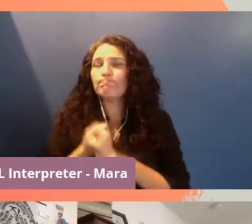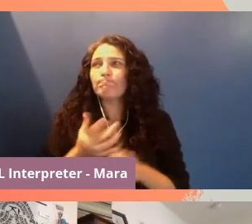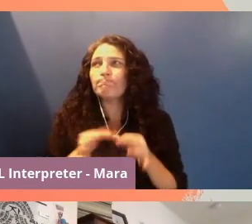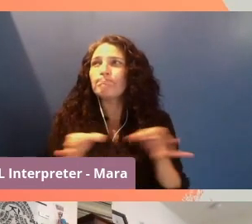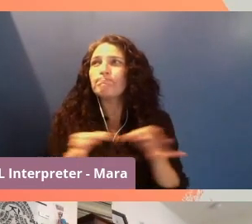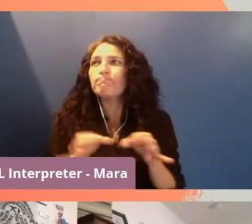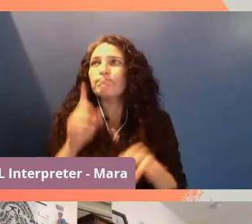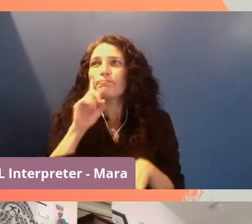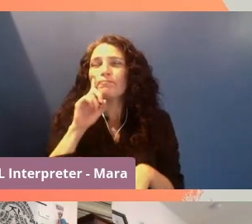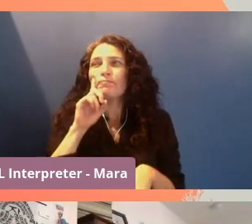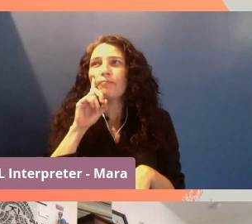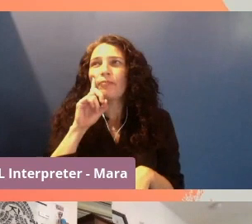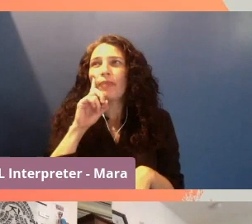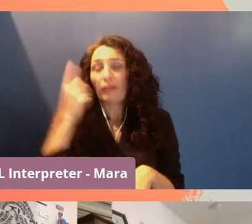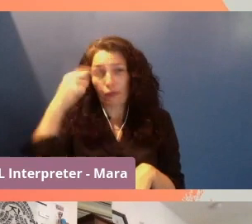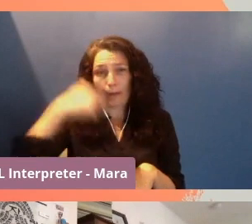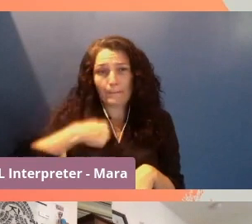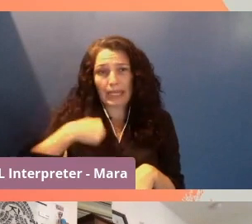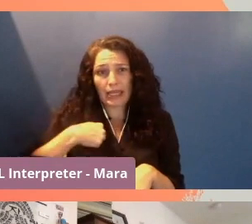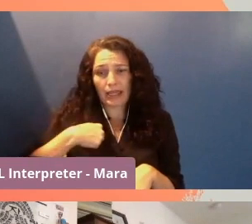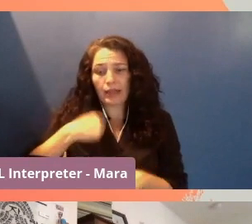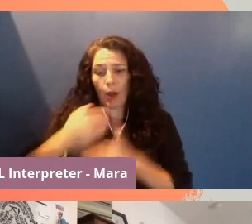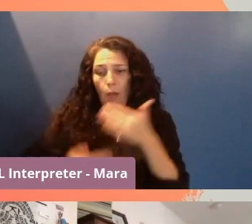and even the process of making my film is how,